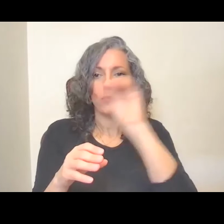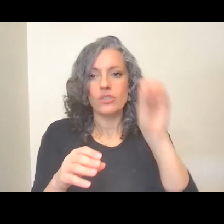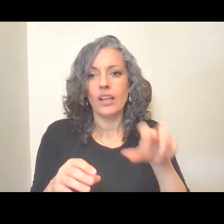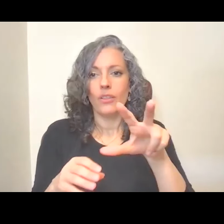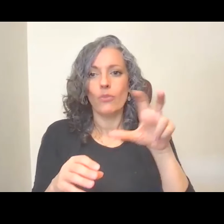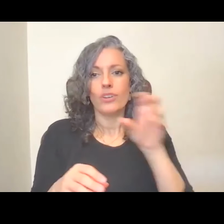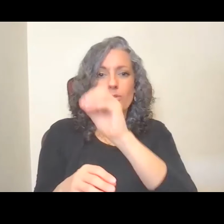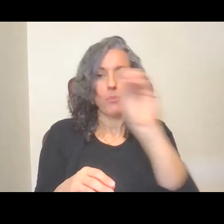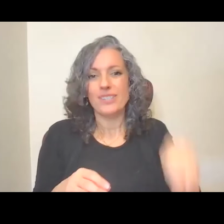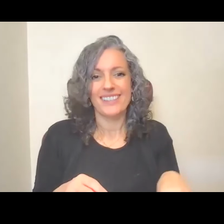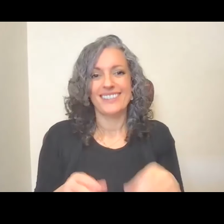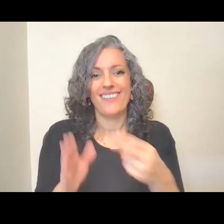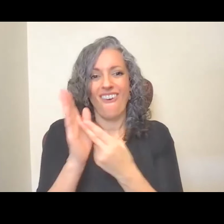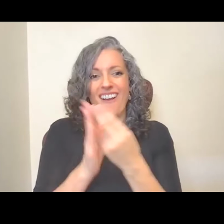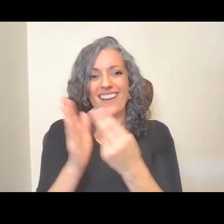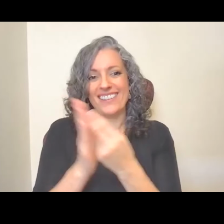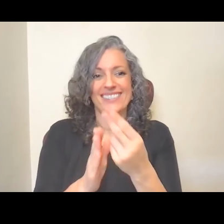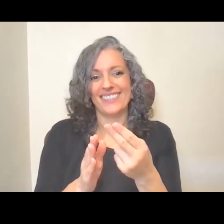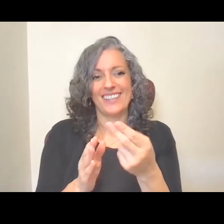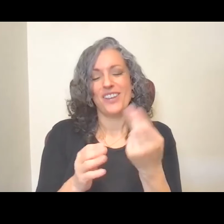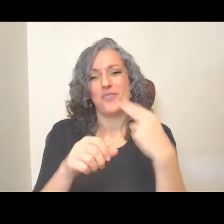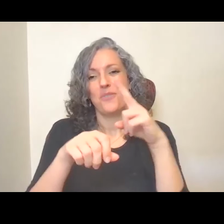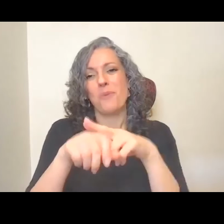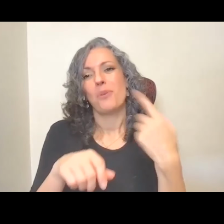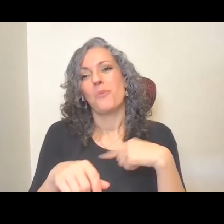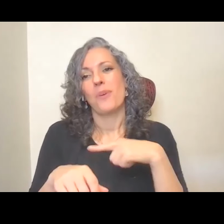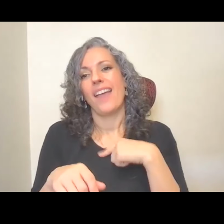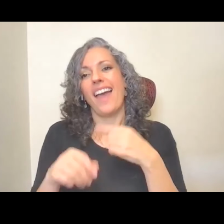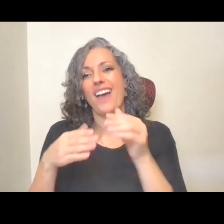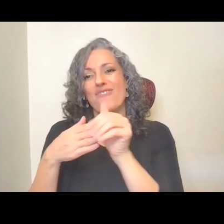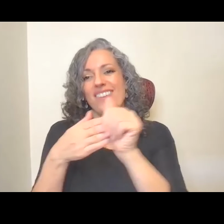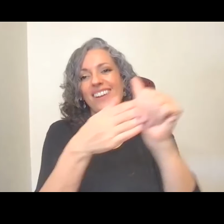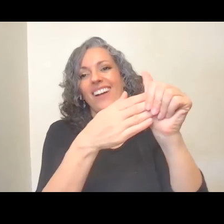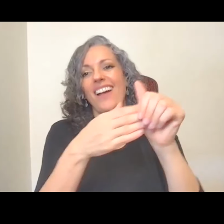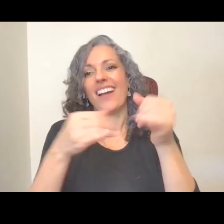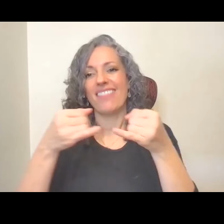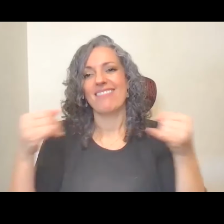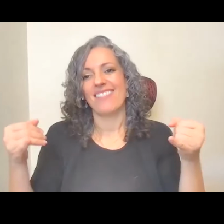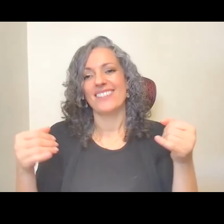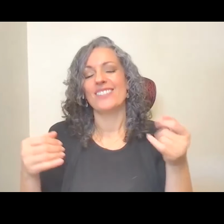responsive web design usually we have responsive guidelines so I will often not go into that detail